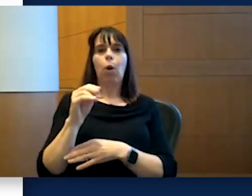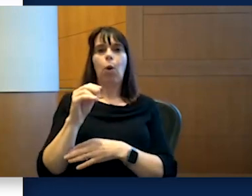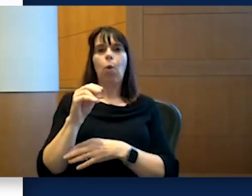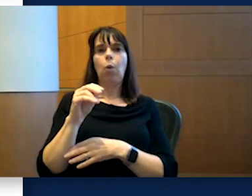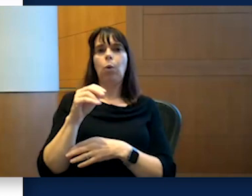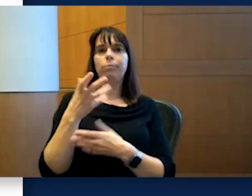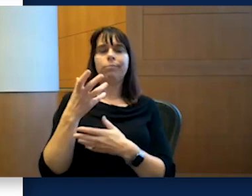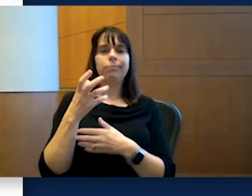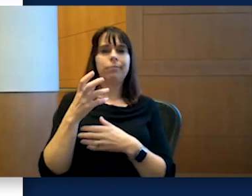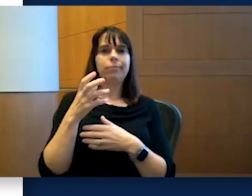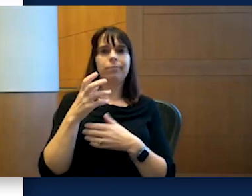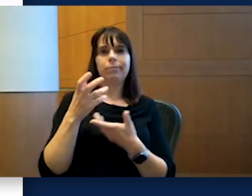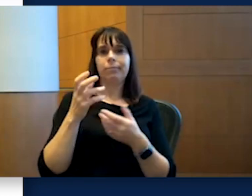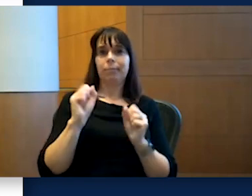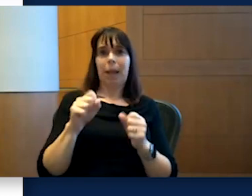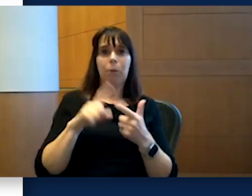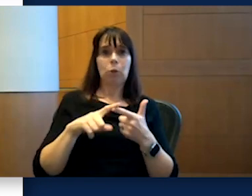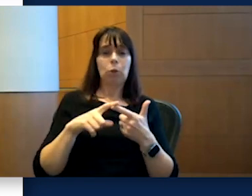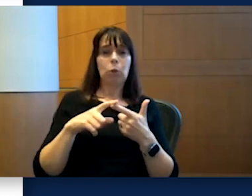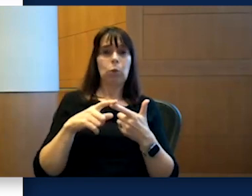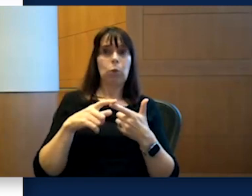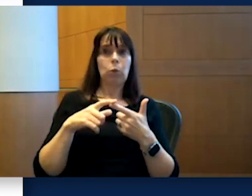There's orthosis that can be used to help enable the movement at what ever joints you want to connect up. I mean, basically your exoskeleton is a full body orthosis, or you can have your orthosis on individual joints.